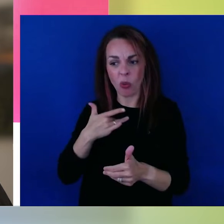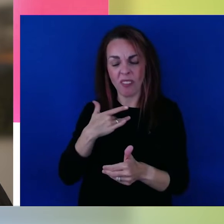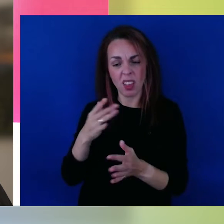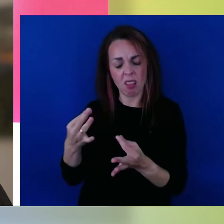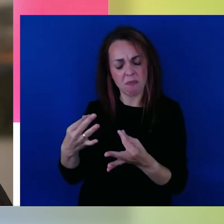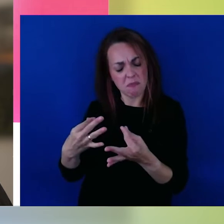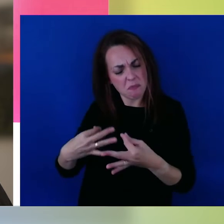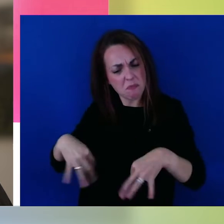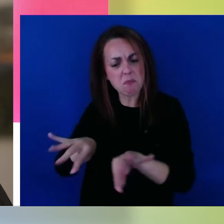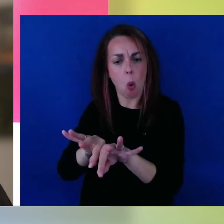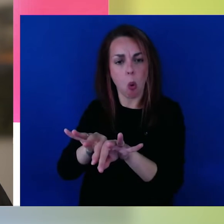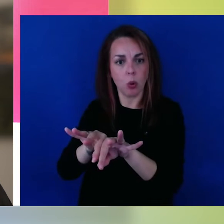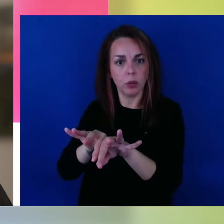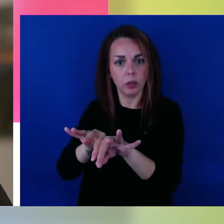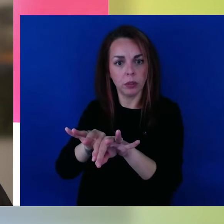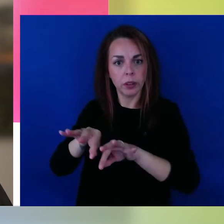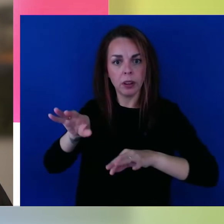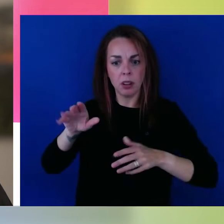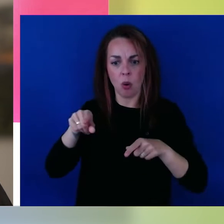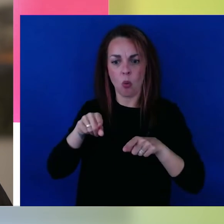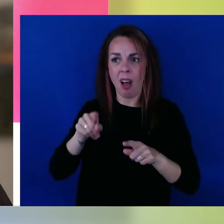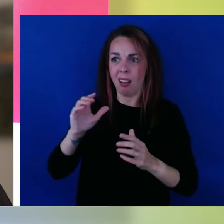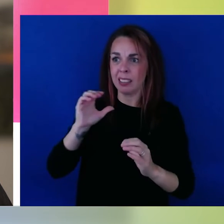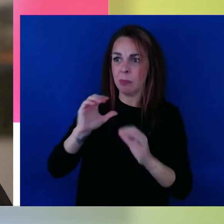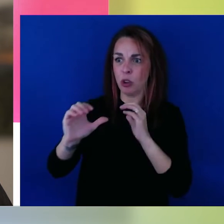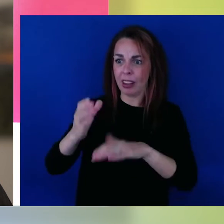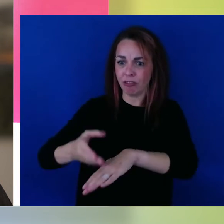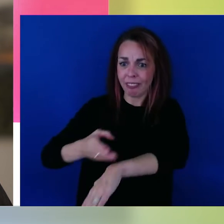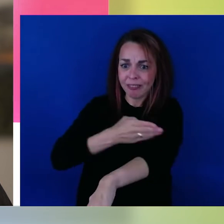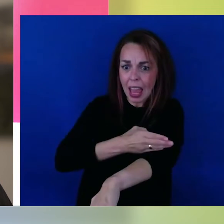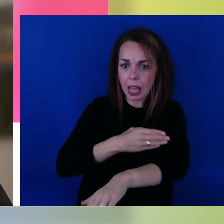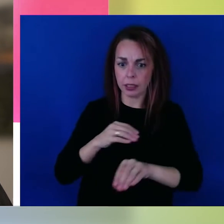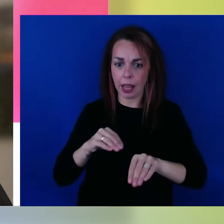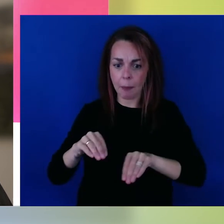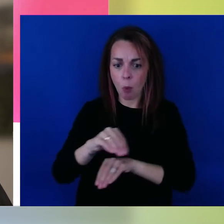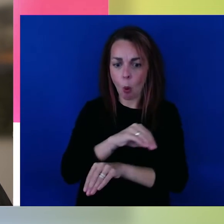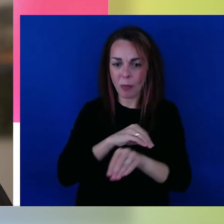as advances in communications and mobility are explored.